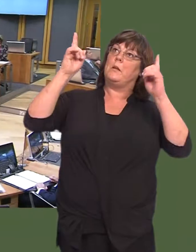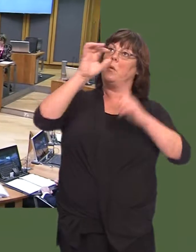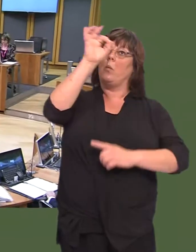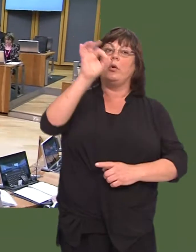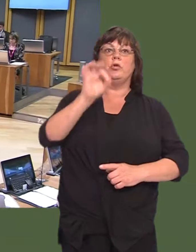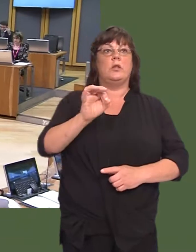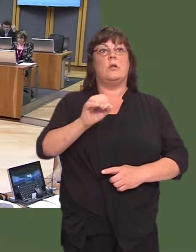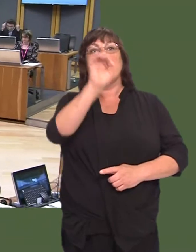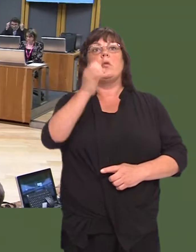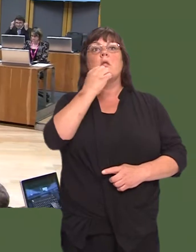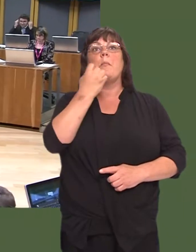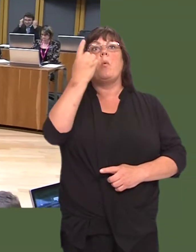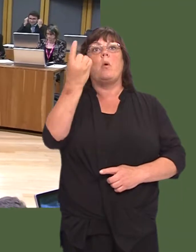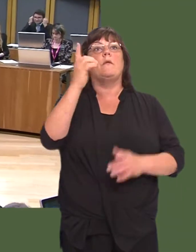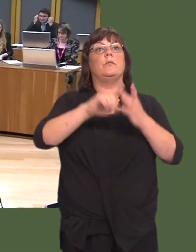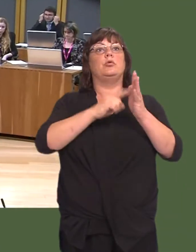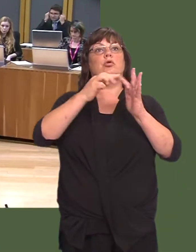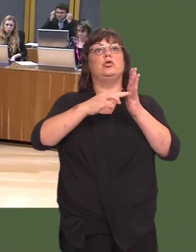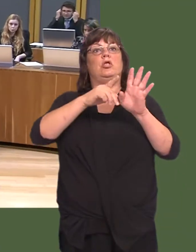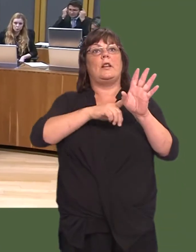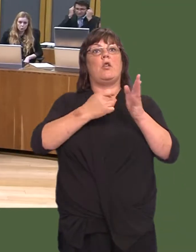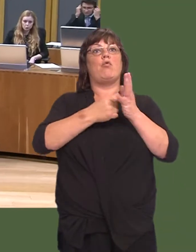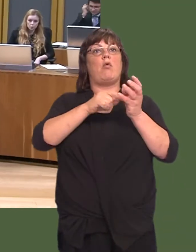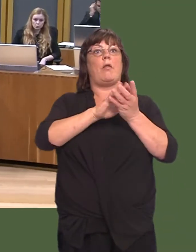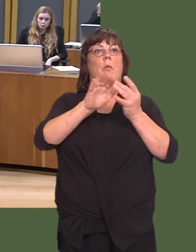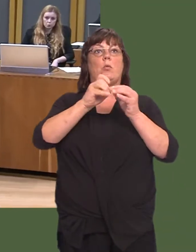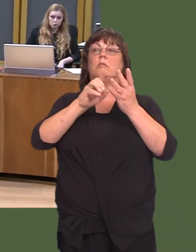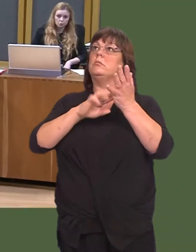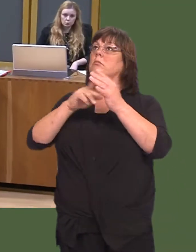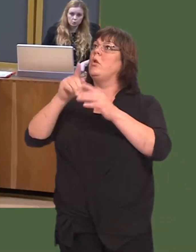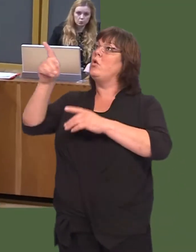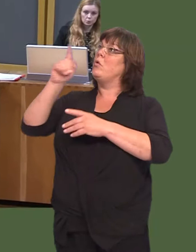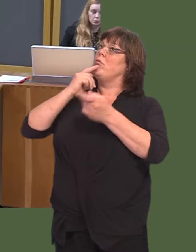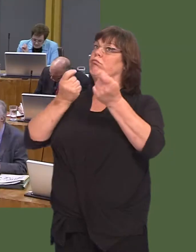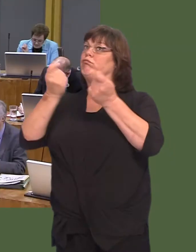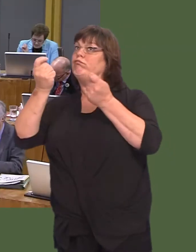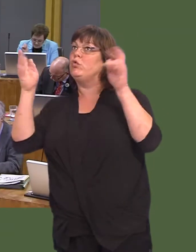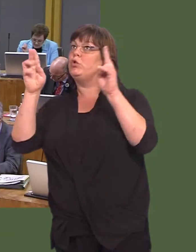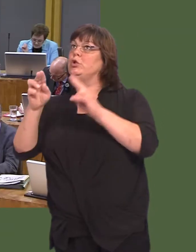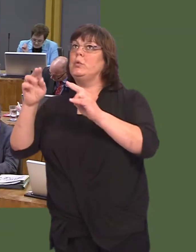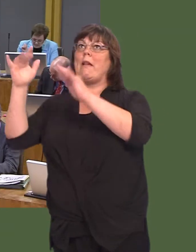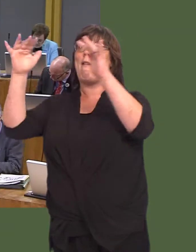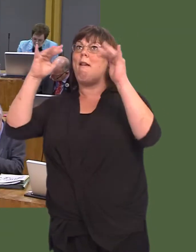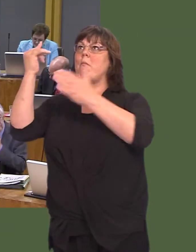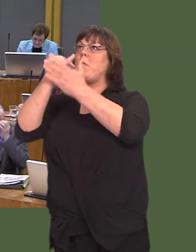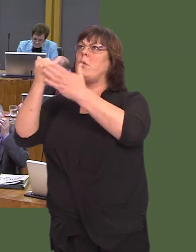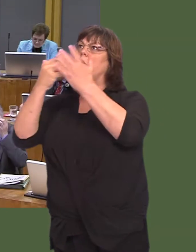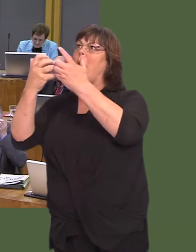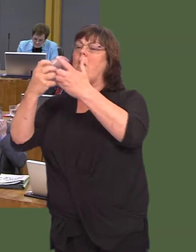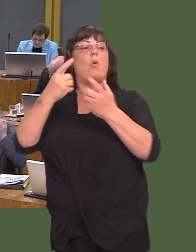Jenny Rathbone: 1. Beth yw strategaeth Llywodraeth Cymru ar gyfer mynd i'r afael ‚ llygredd aer yng Nghymru? OAQ(5)0592(FM) Carwyn Jones: We tackle air pollution in a